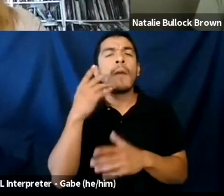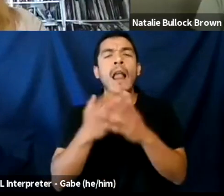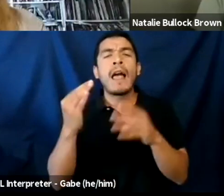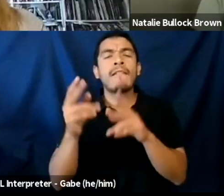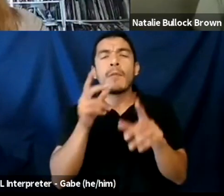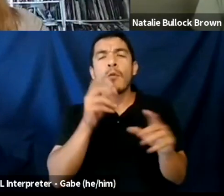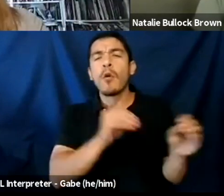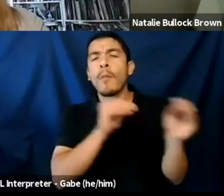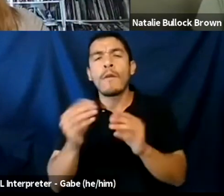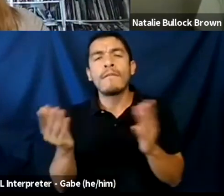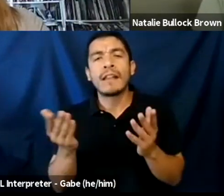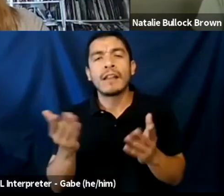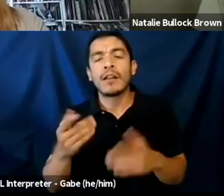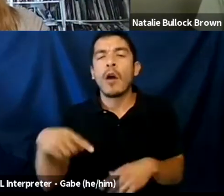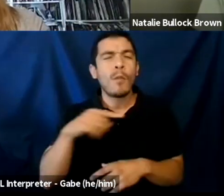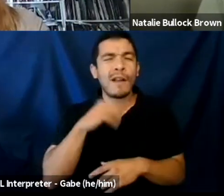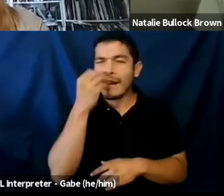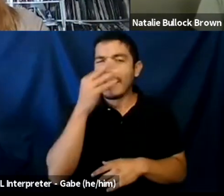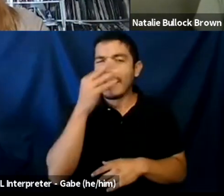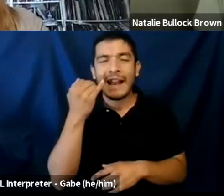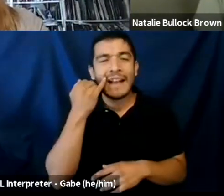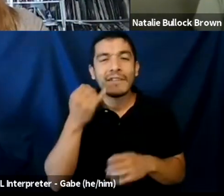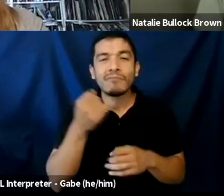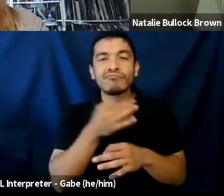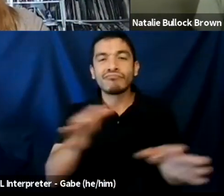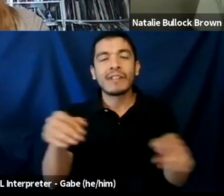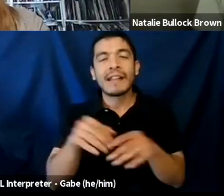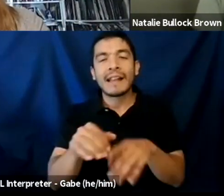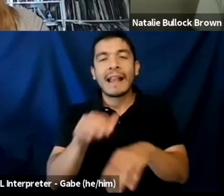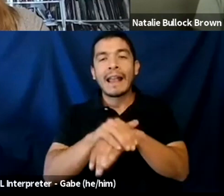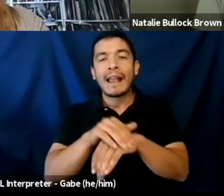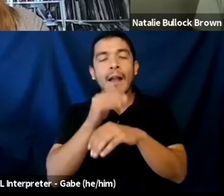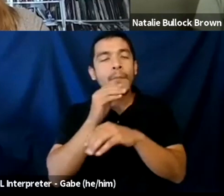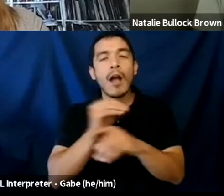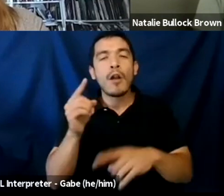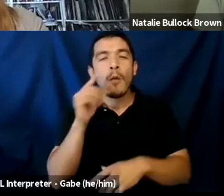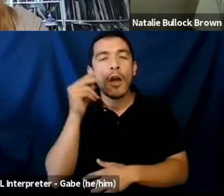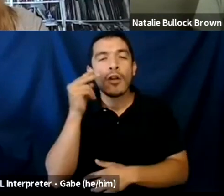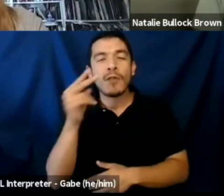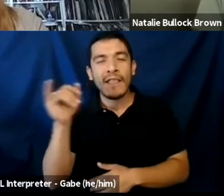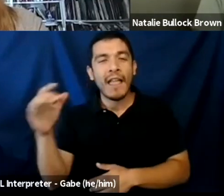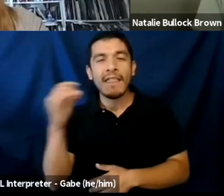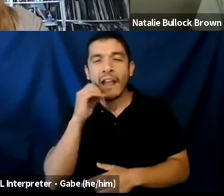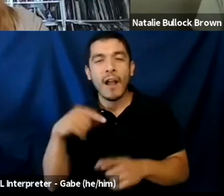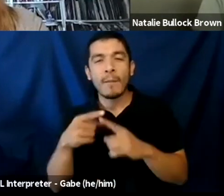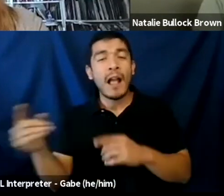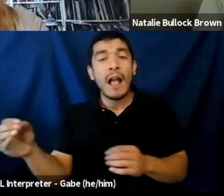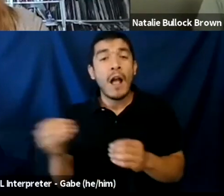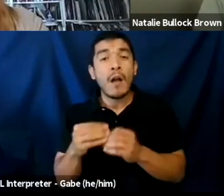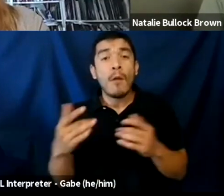maybe they didn't care if it came out in English because nobody was gonna see it that they knew that they cared about. They were concerned that it was gonna play